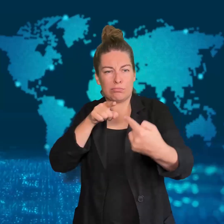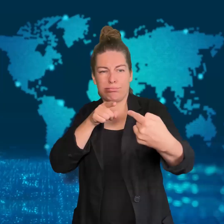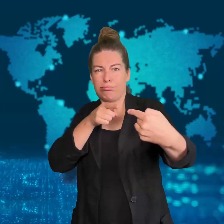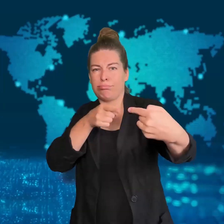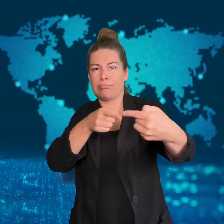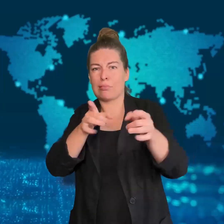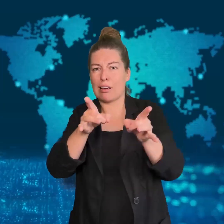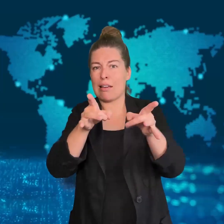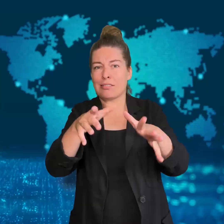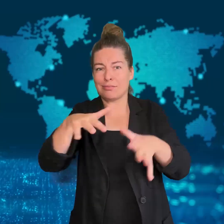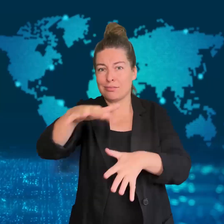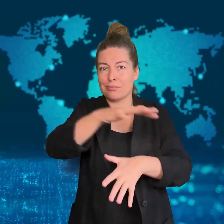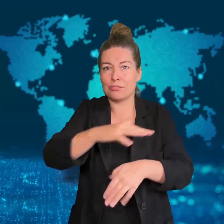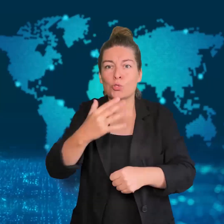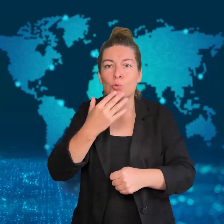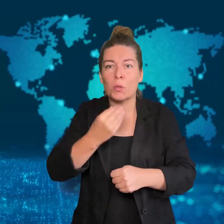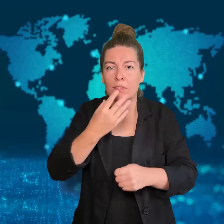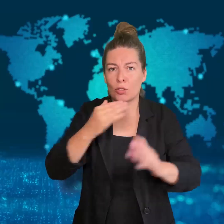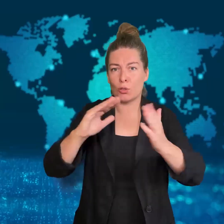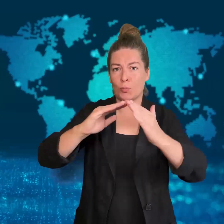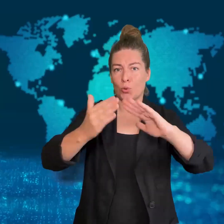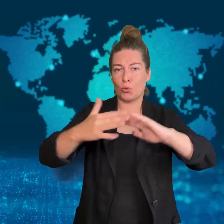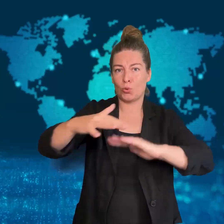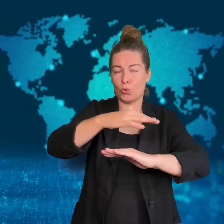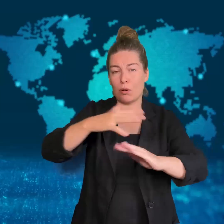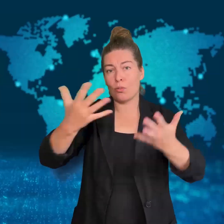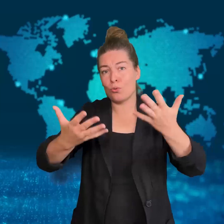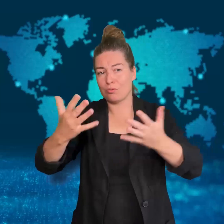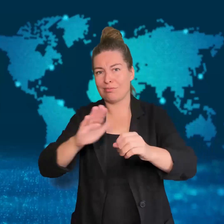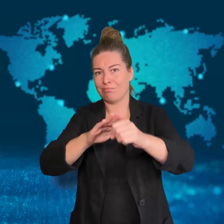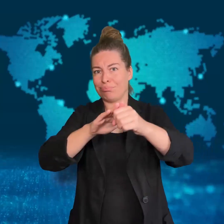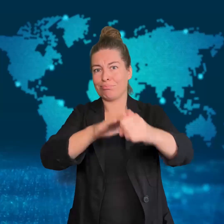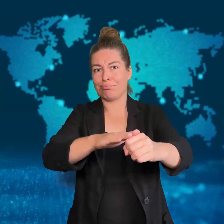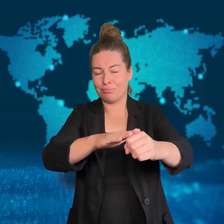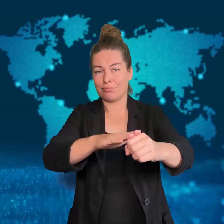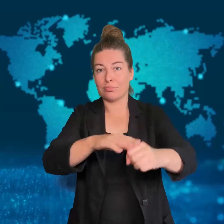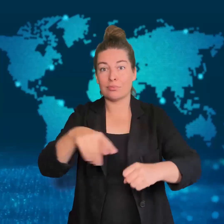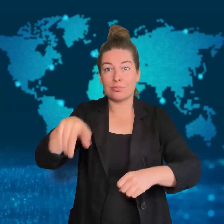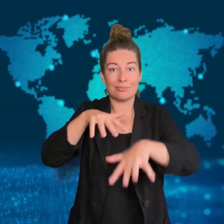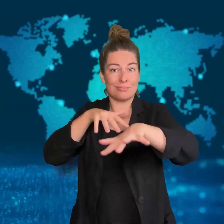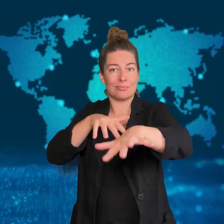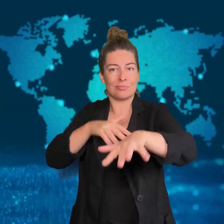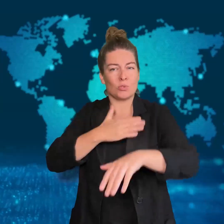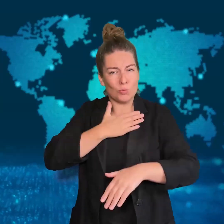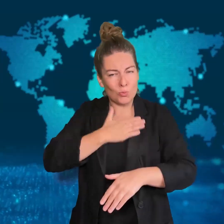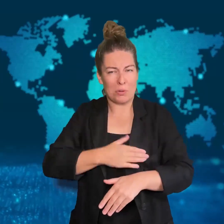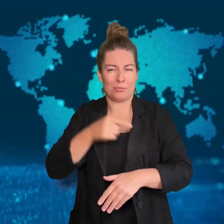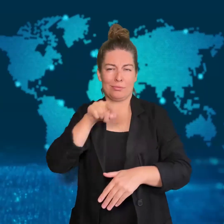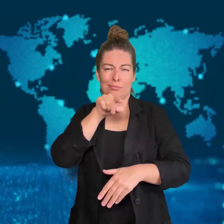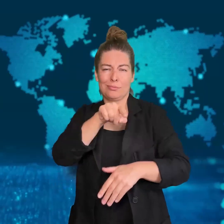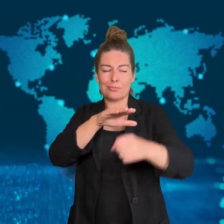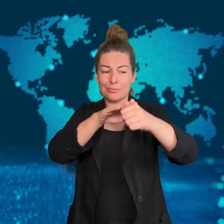The protesters were calling for an end to antisemitism.